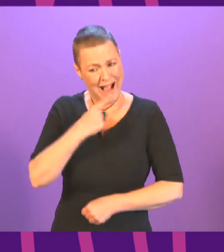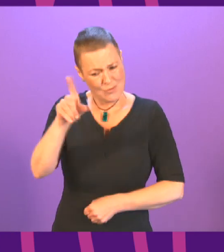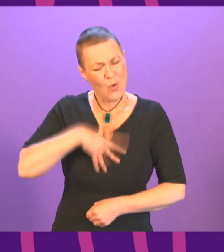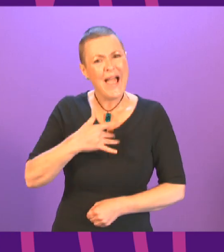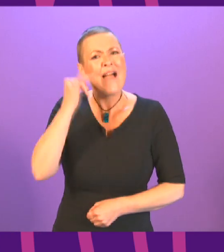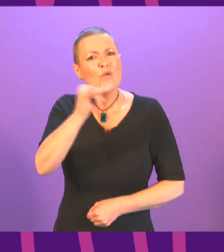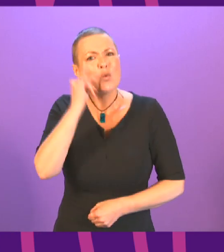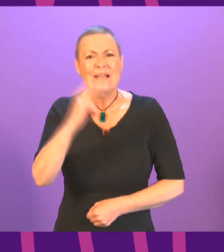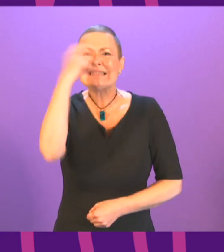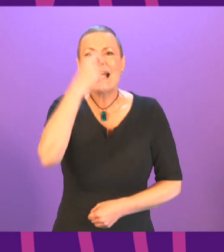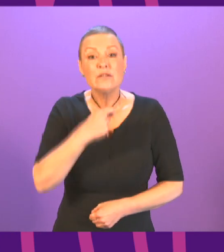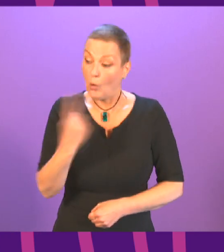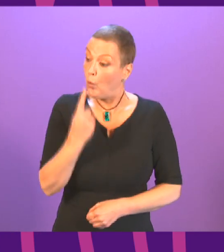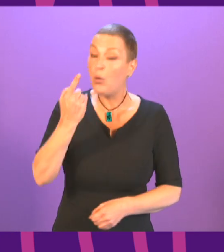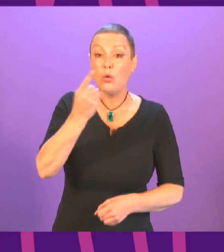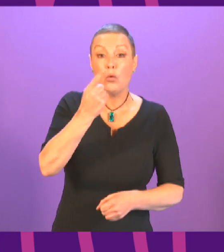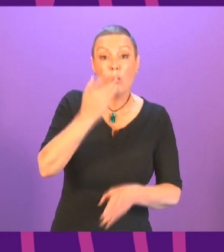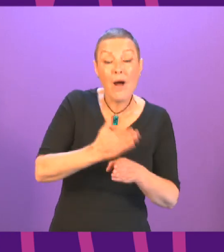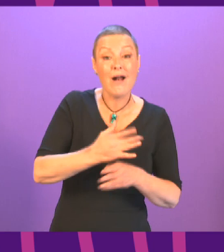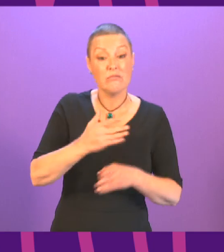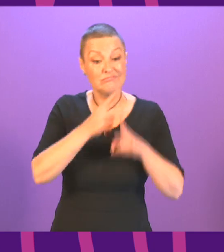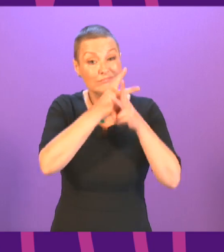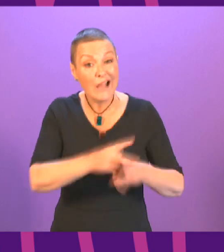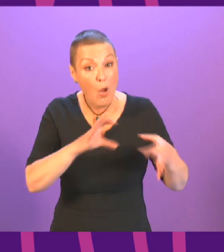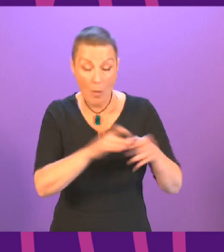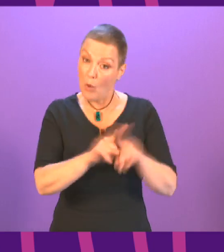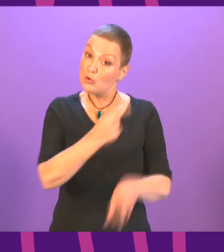testing for those who work in our care homes and hospitals. Testing for care home staff